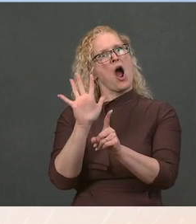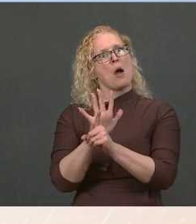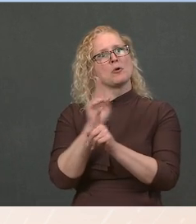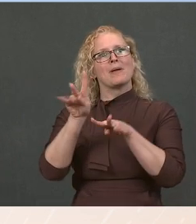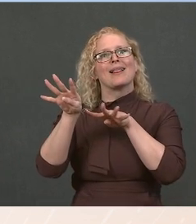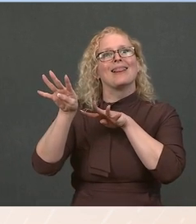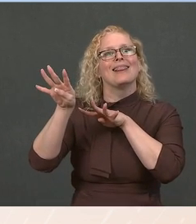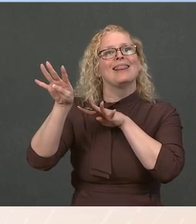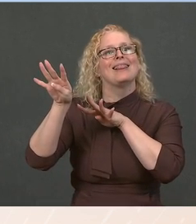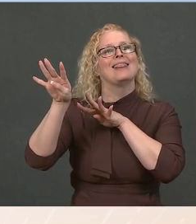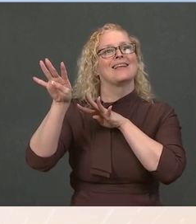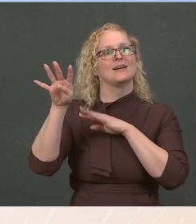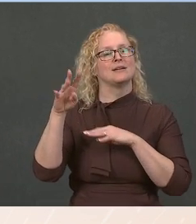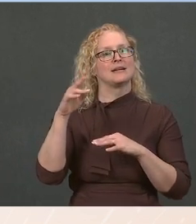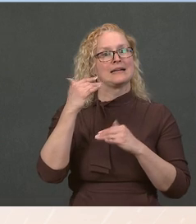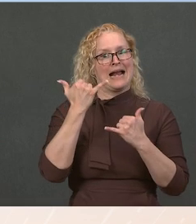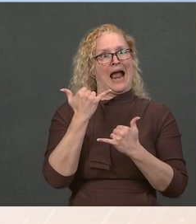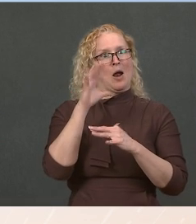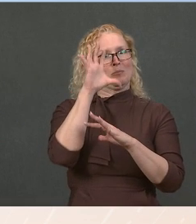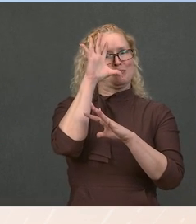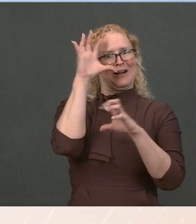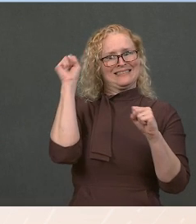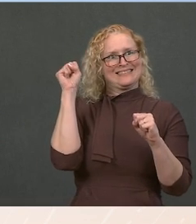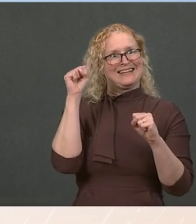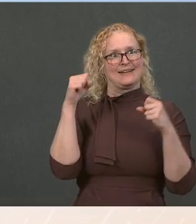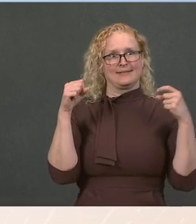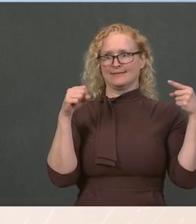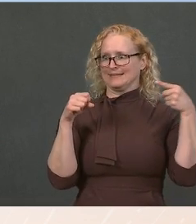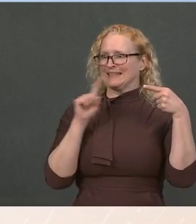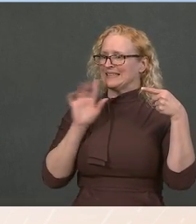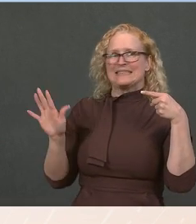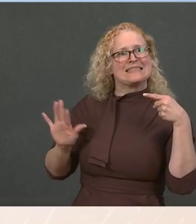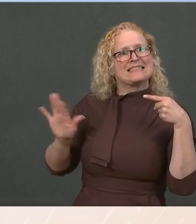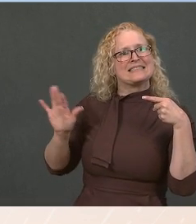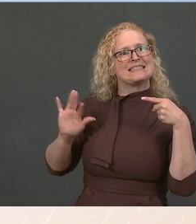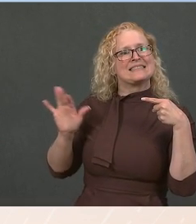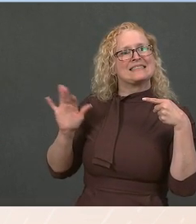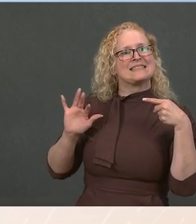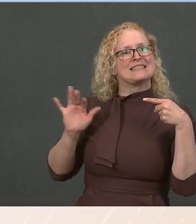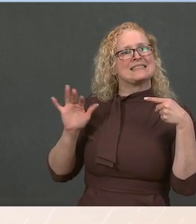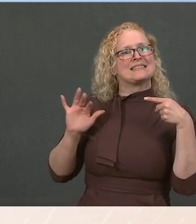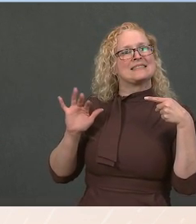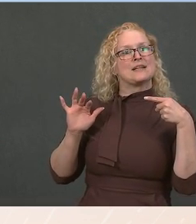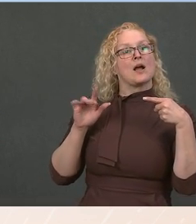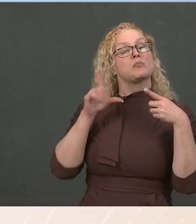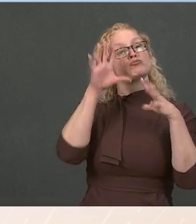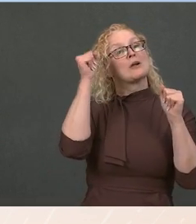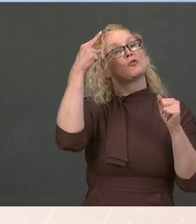Has this administration ever thought of reaching out to some of those people who have that type of influence